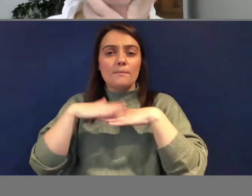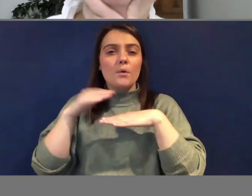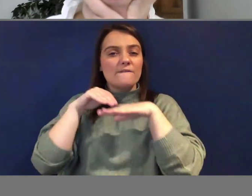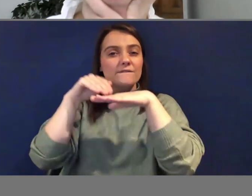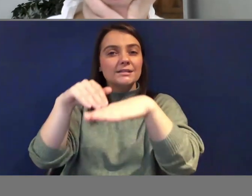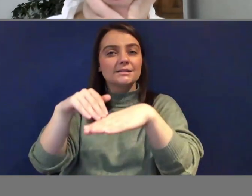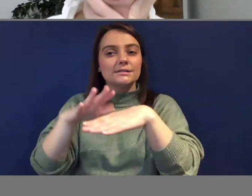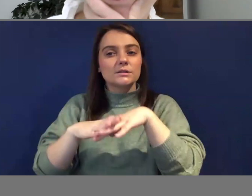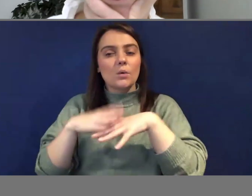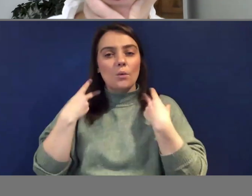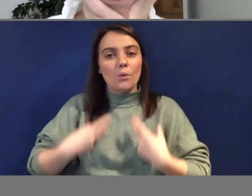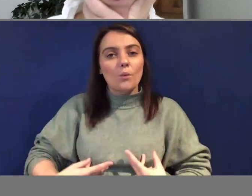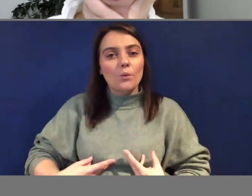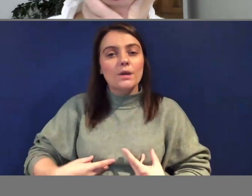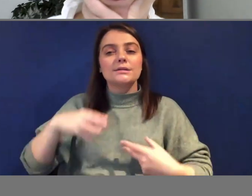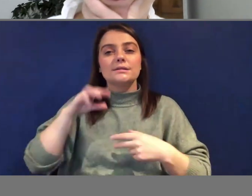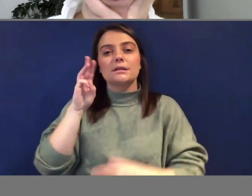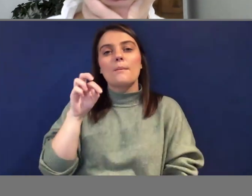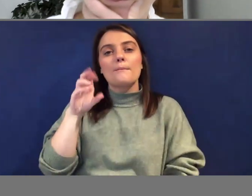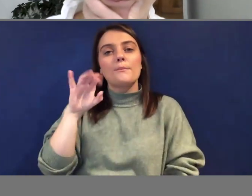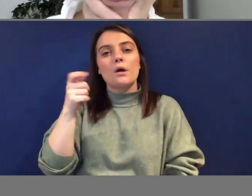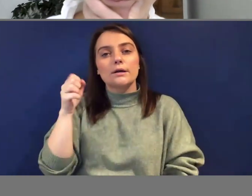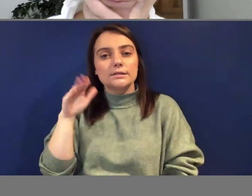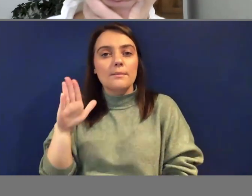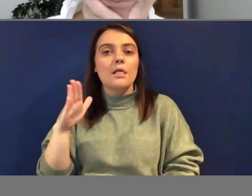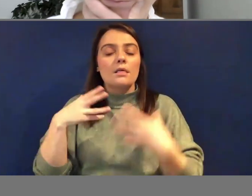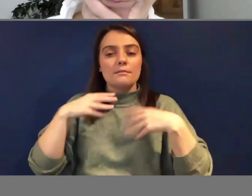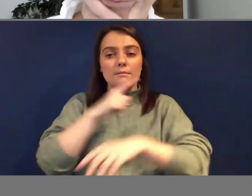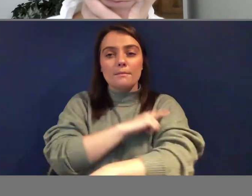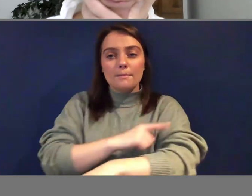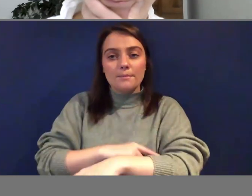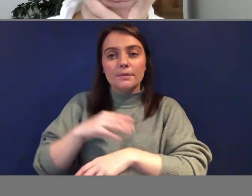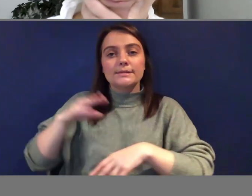weakness in her proximal muscles and pelvic girdle makes it challenging for Susan to climb stairs